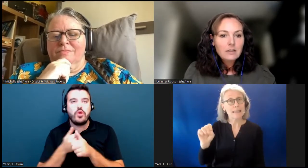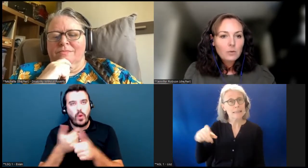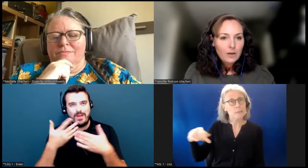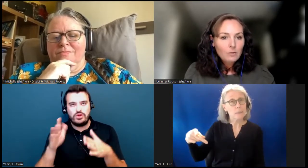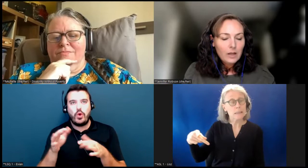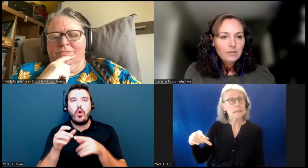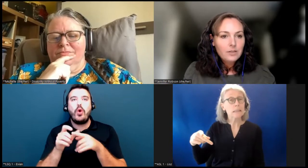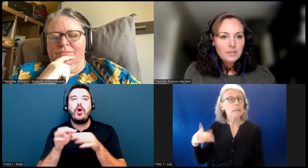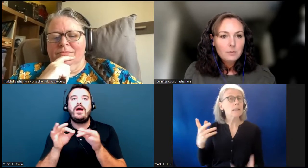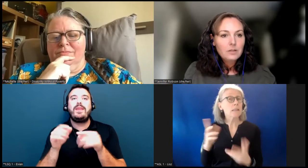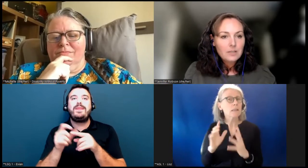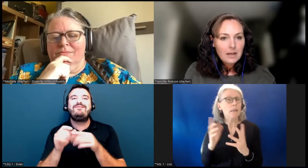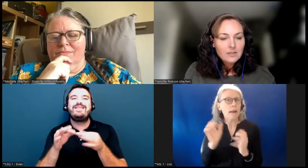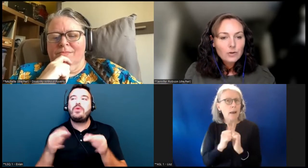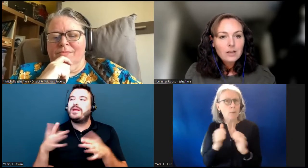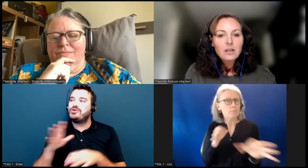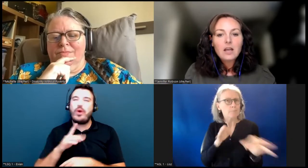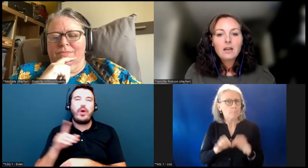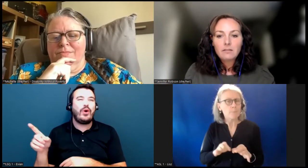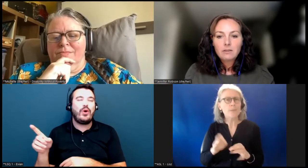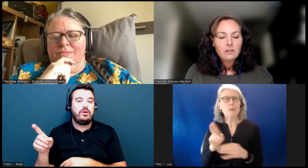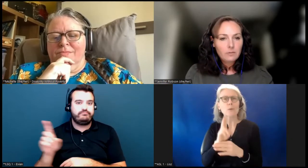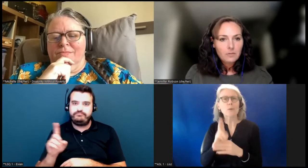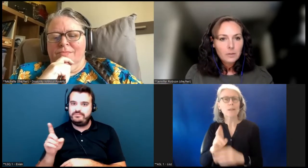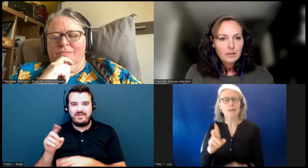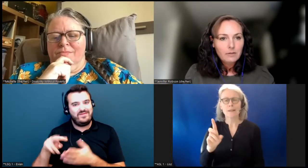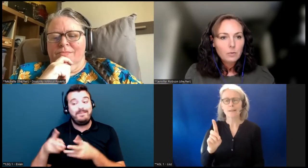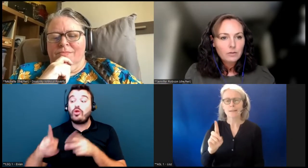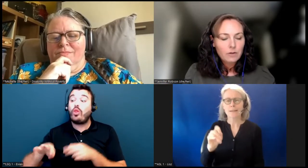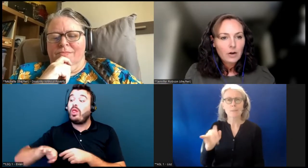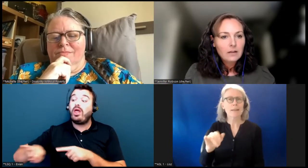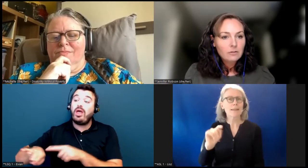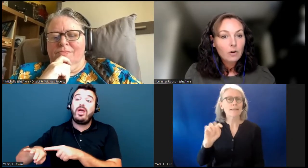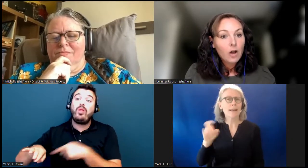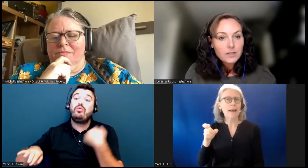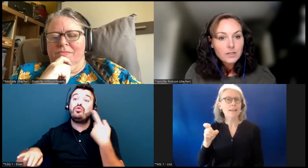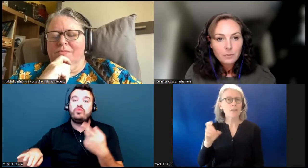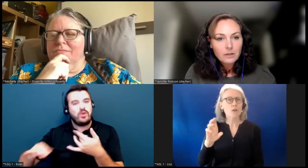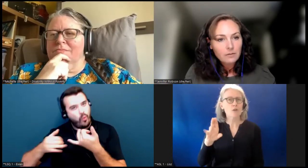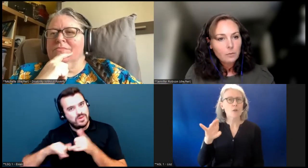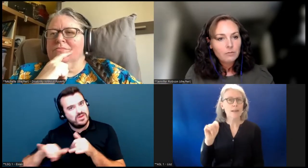THEY WENT WITH THE DISABILITY TAX CREDIT AND HAVE BEEN LIVING WITH REGRET ABOUT THAT EVER